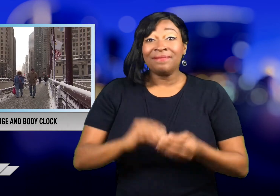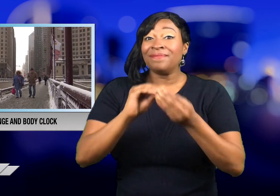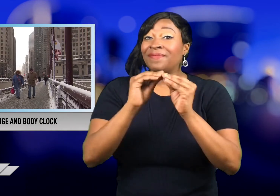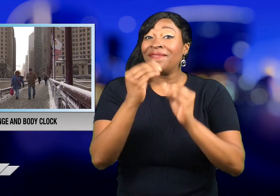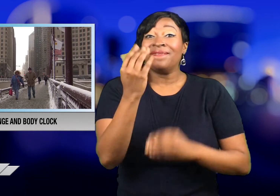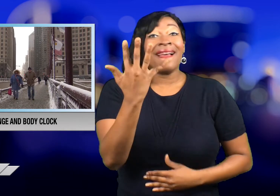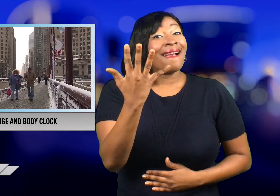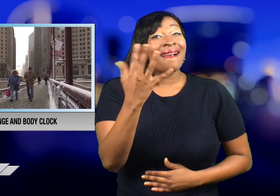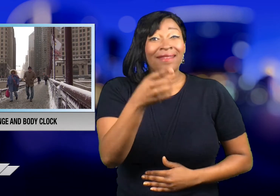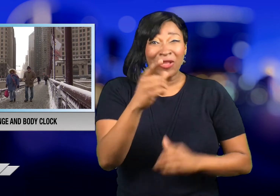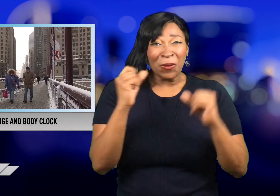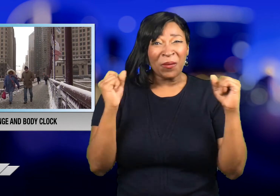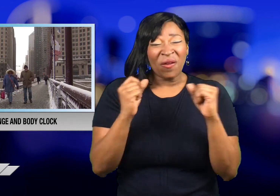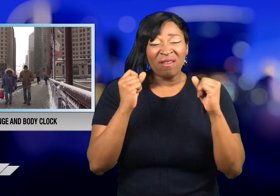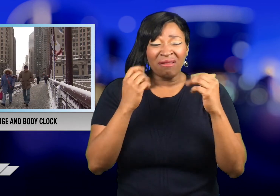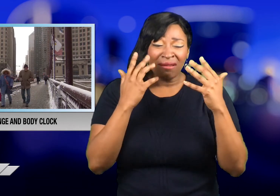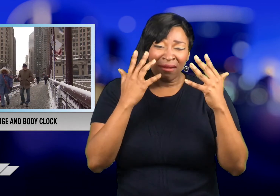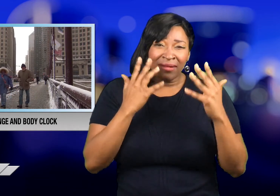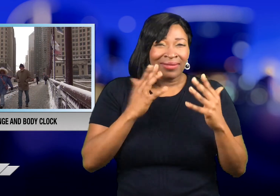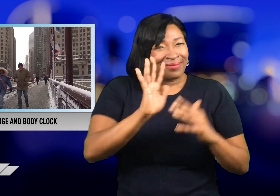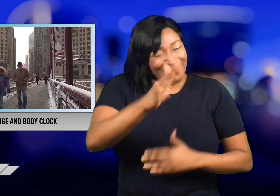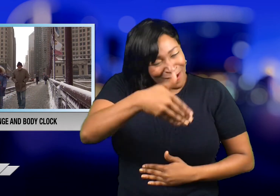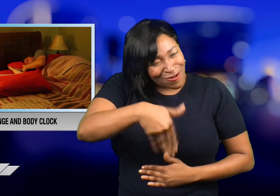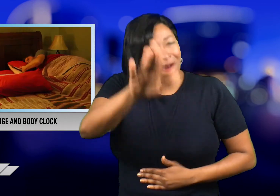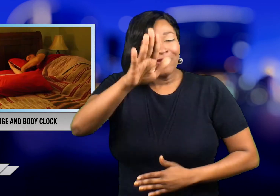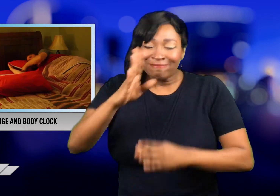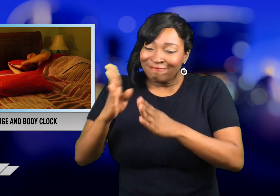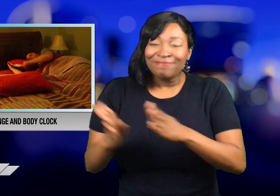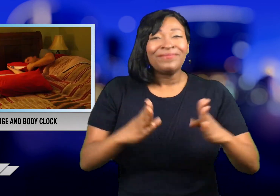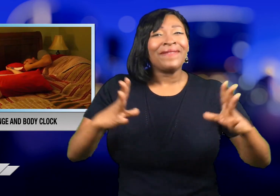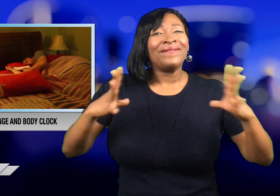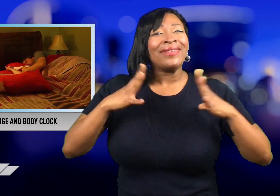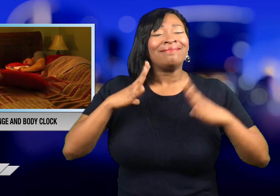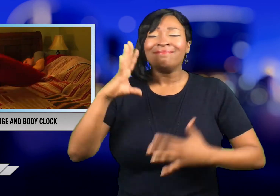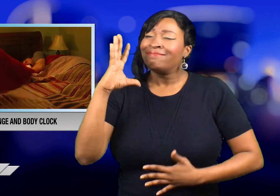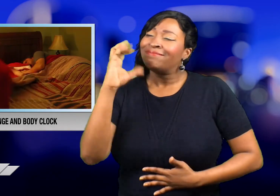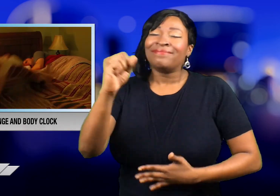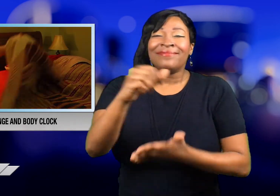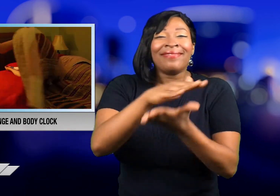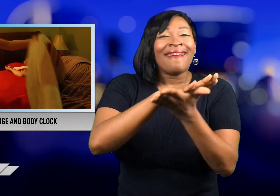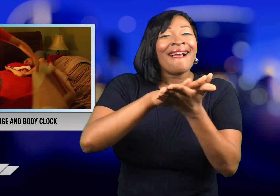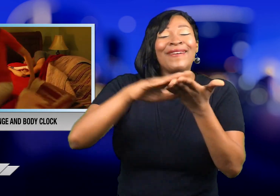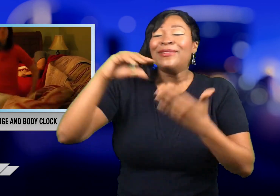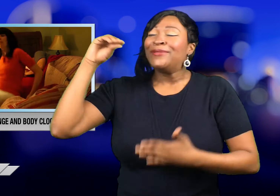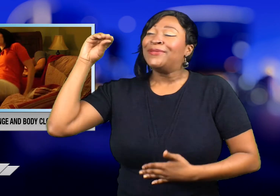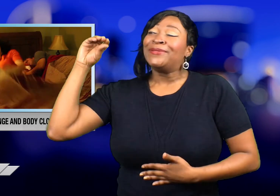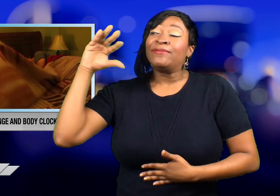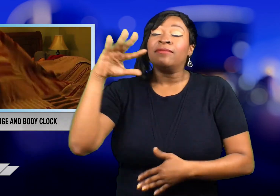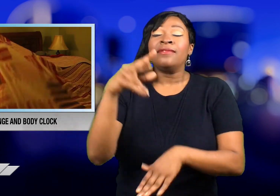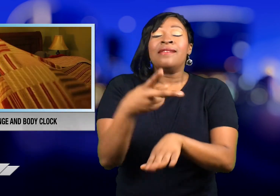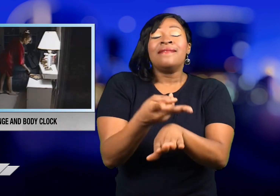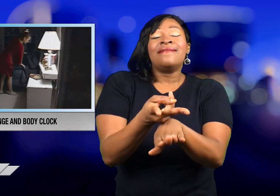Plan a winter vacation somewhere nice and sunny.